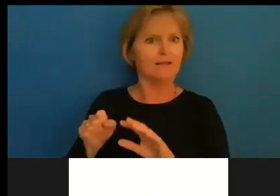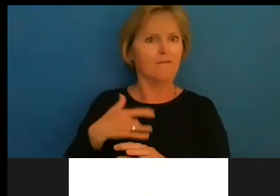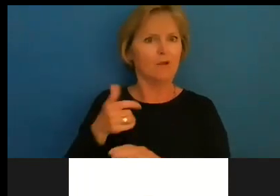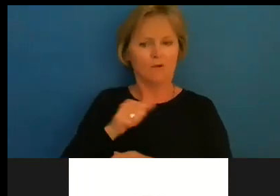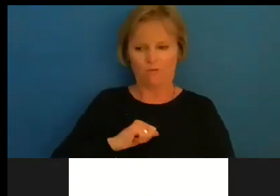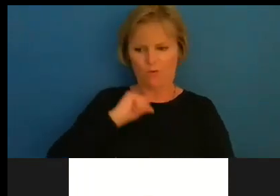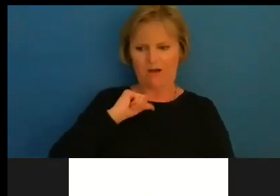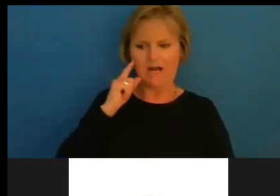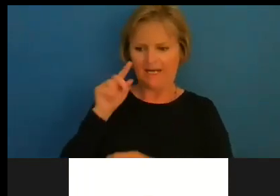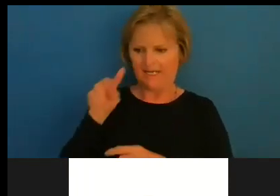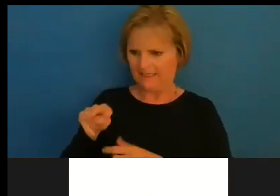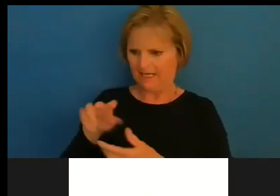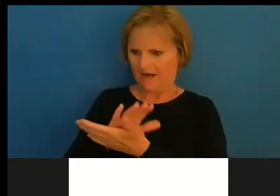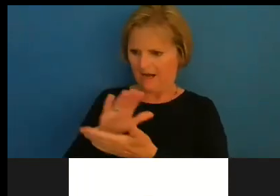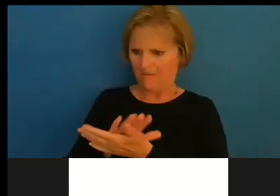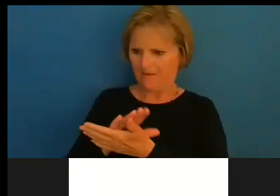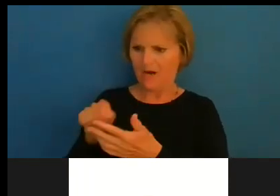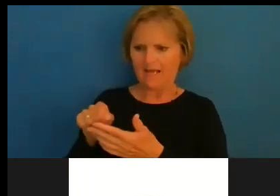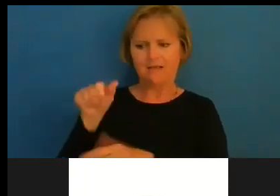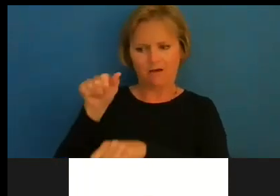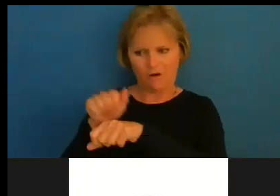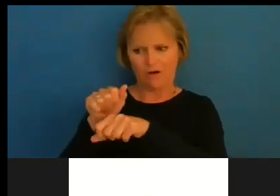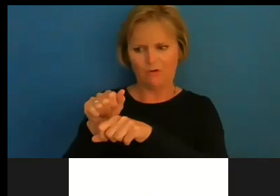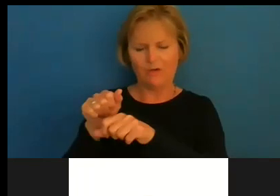and look at it on paper like a concrete reflection of my own experience.